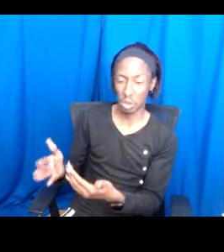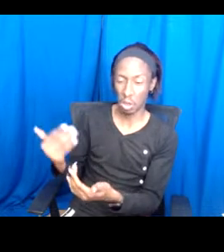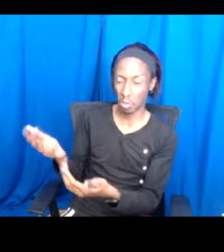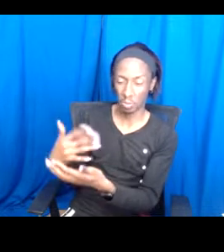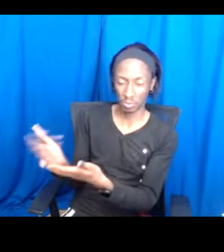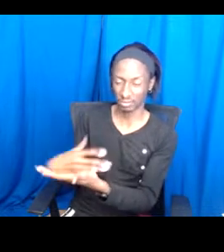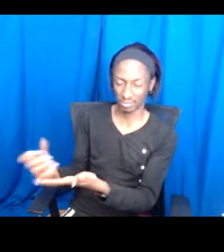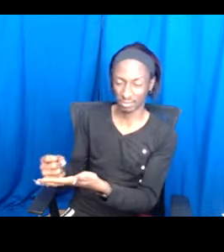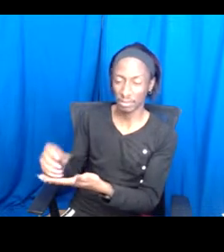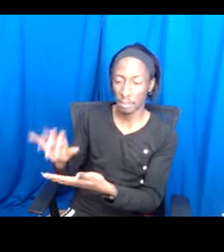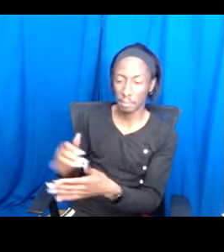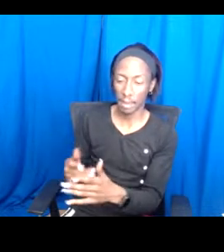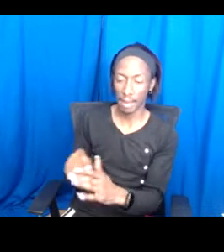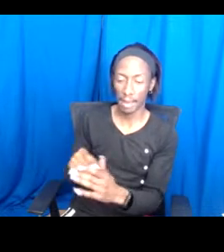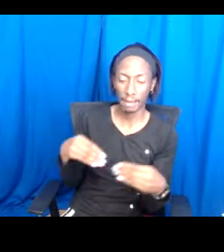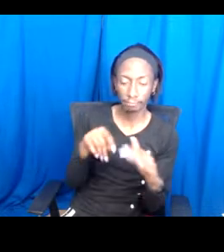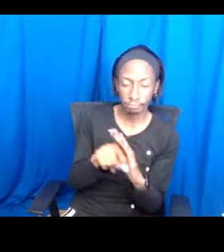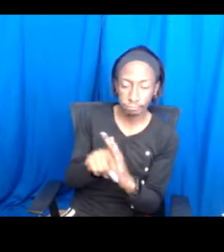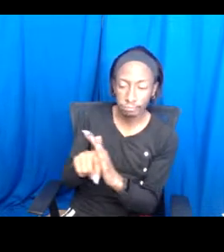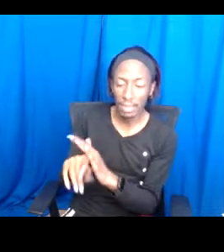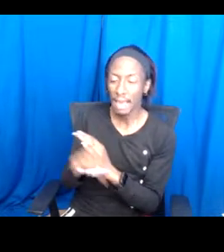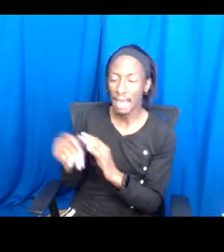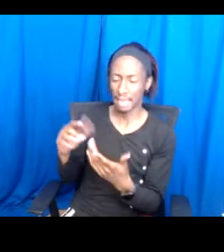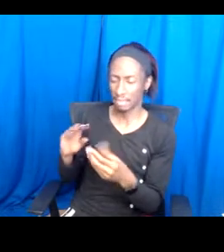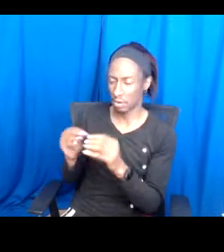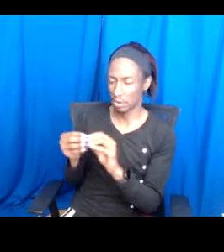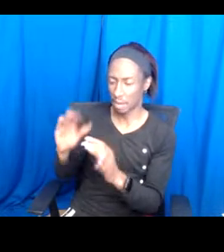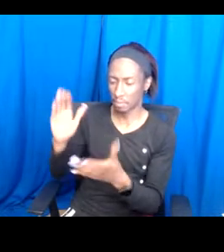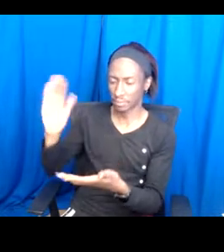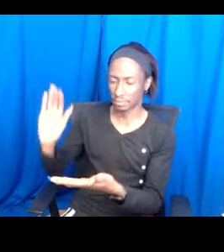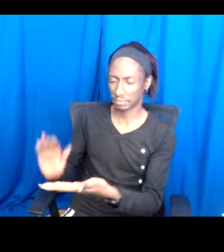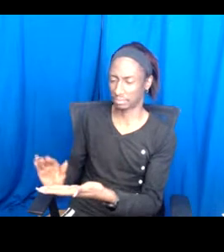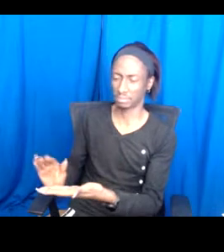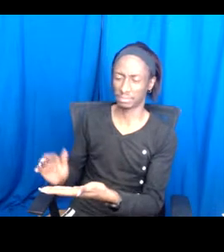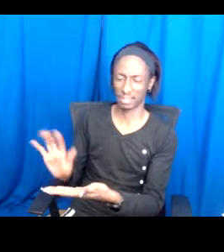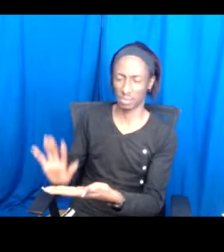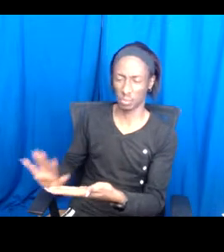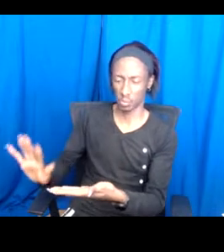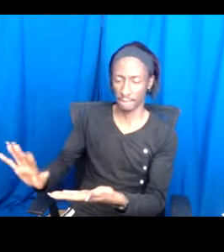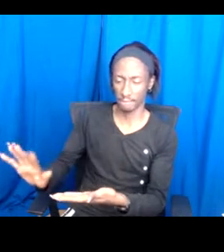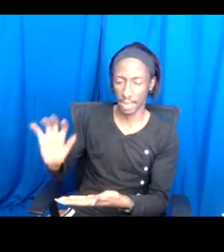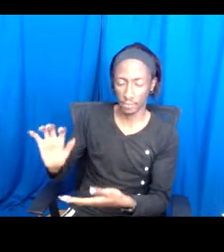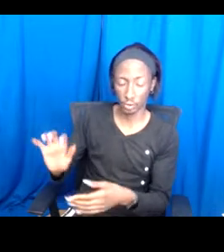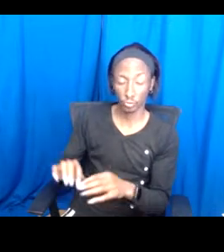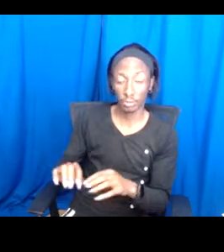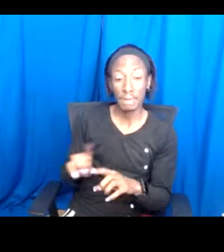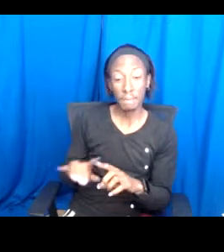and their population grew slowly to about 500 animals. But then unfortunately that population